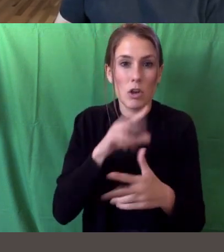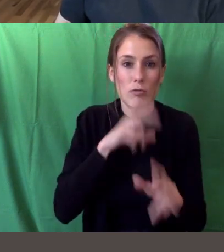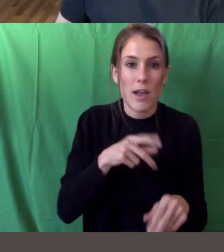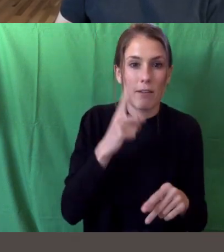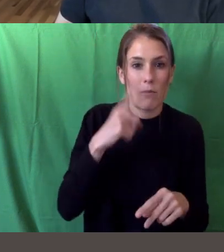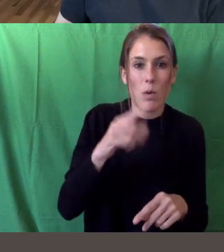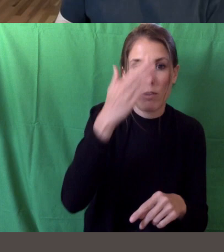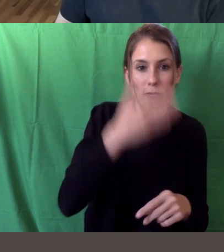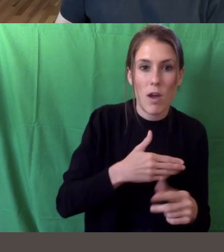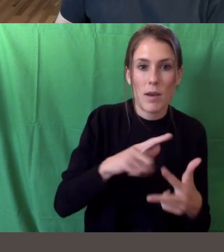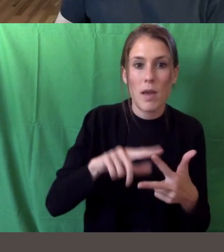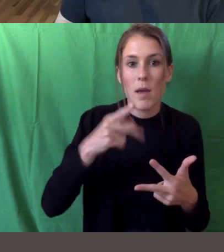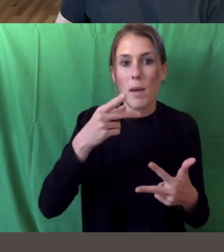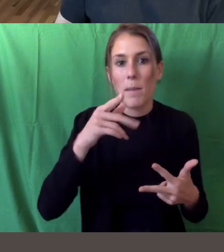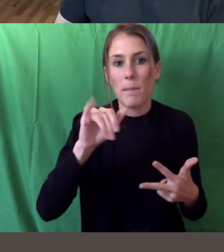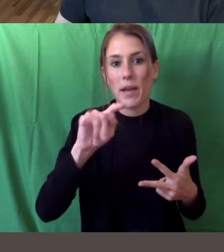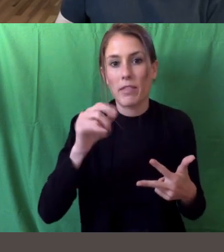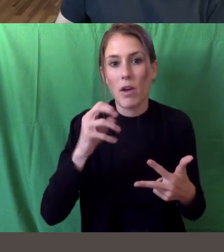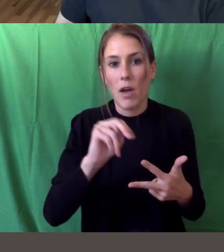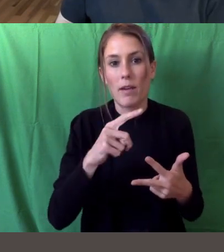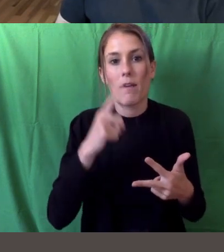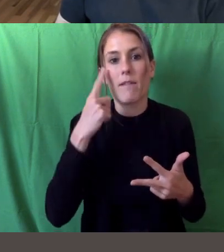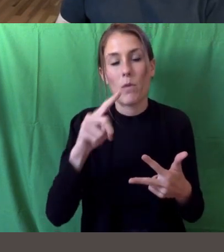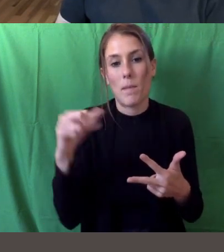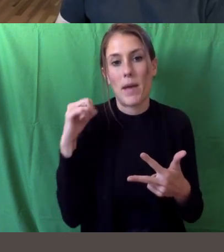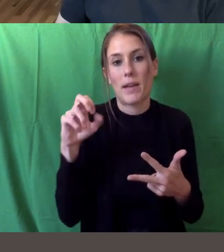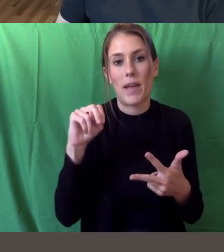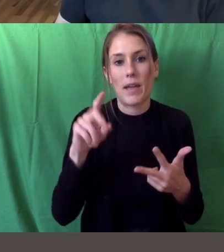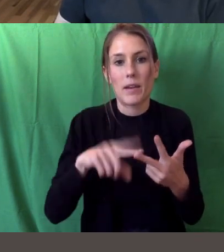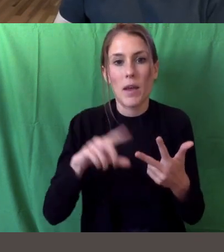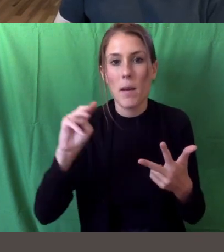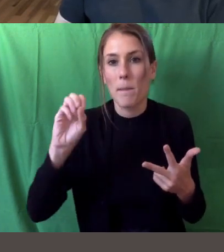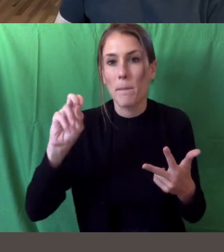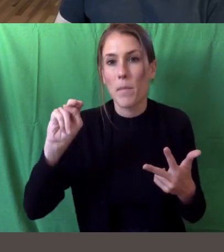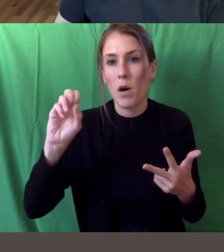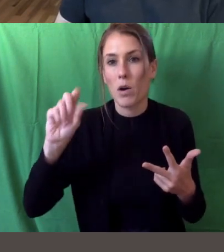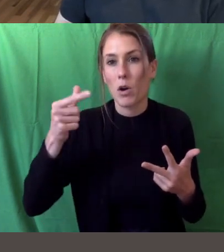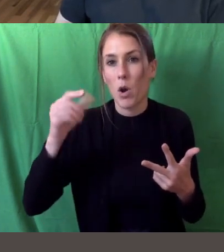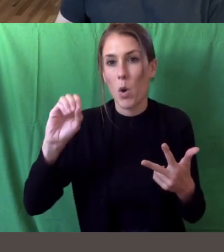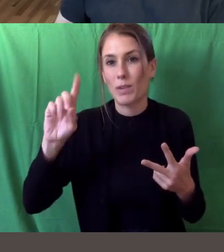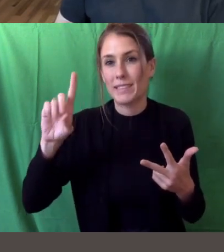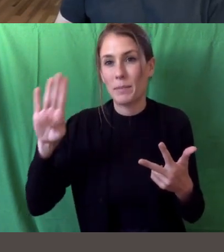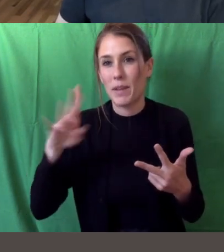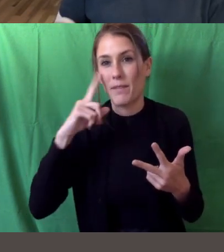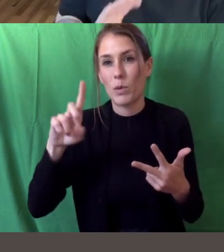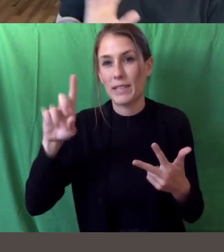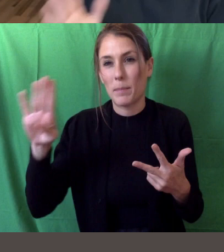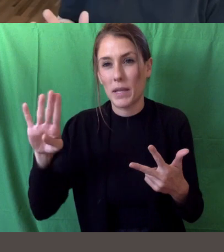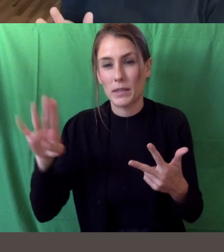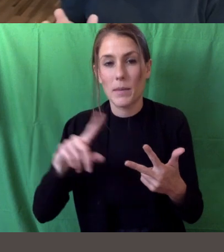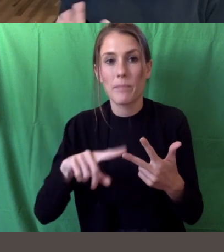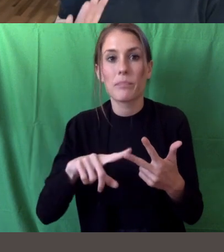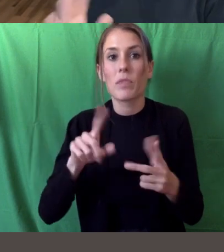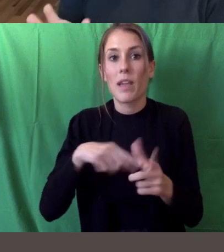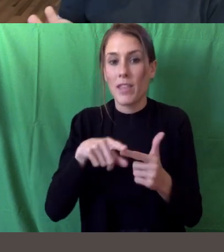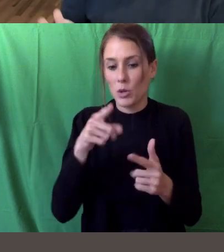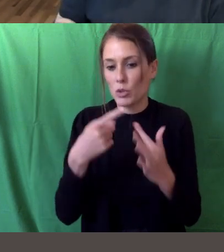Python with FastAPI for your back-end, and MongoDB for your database. And from there, you start building, or maybe you designed and started building in tandem,